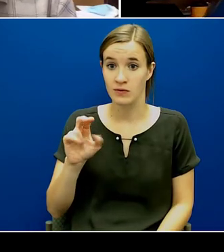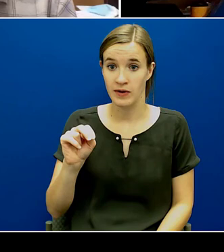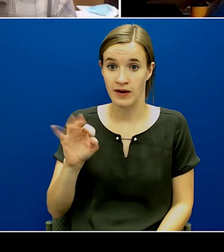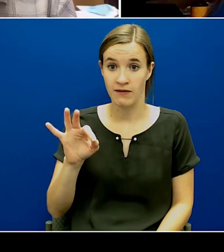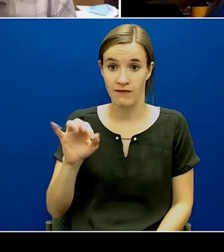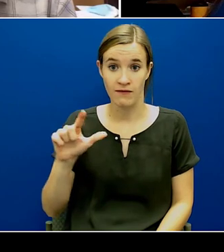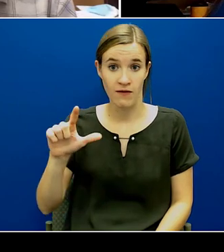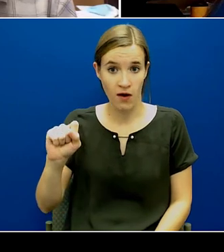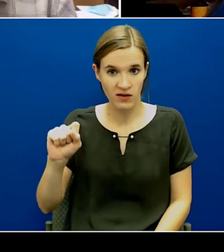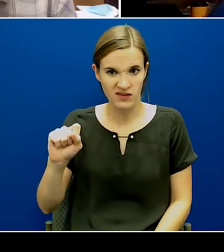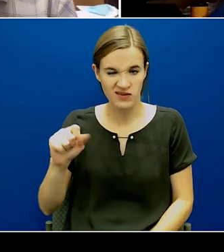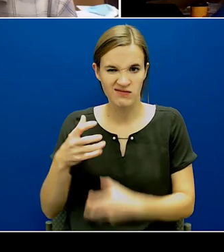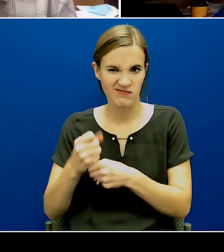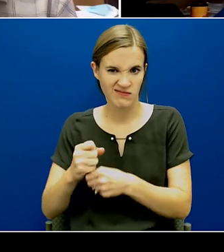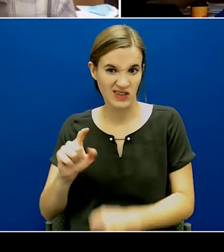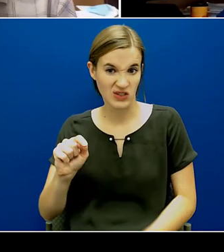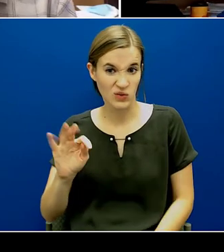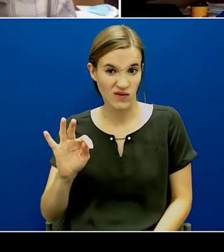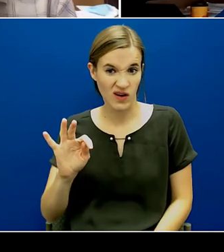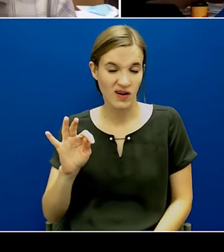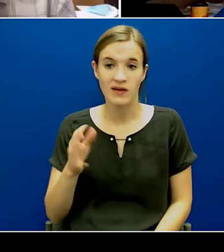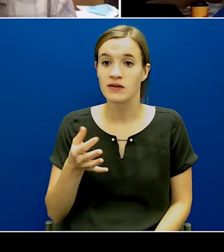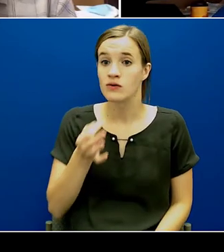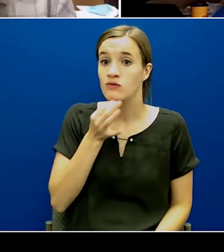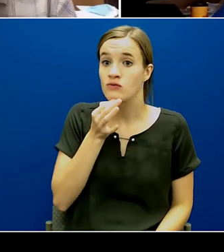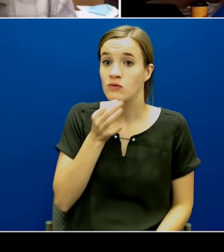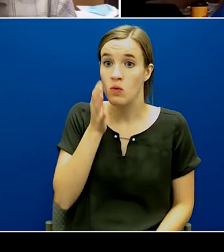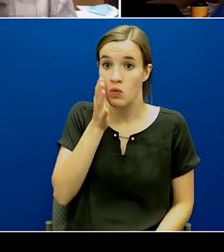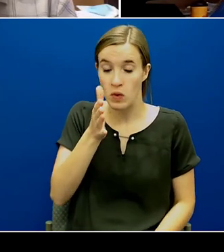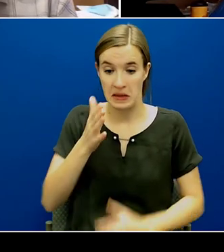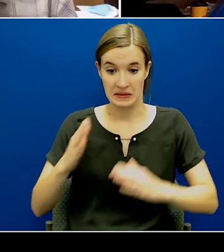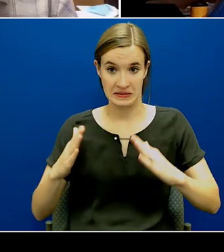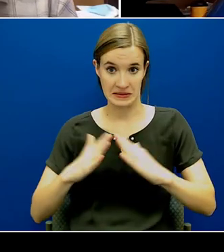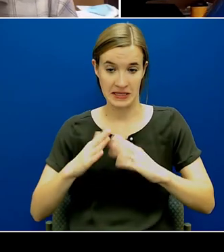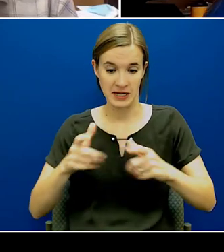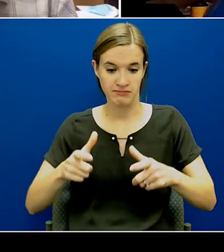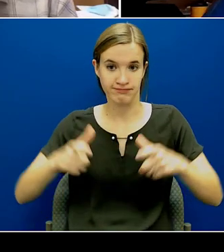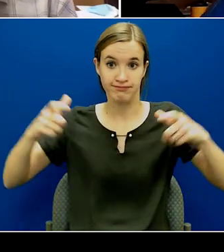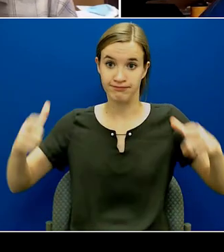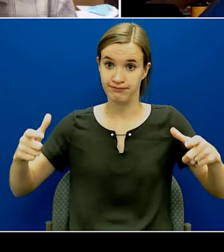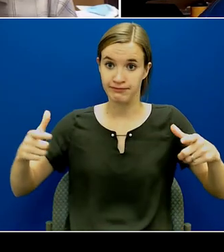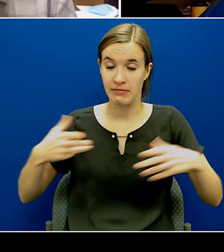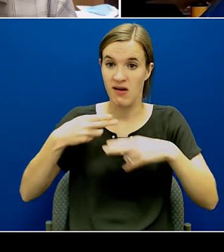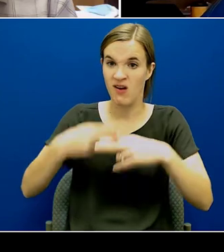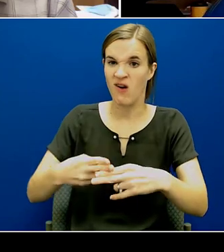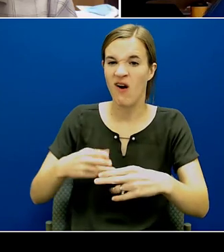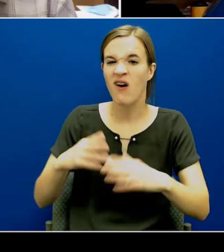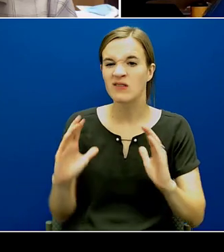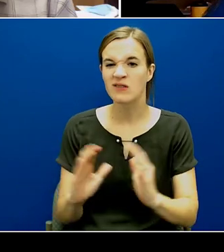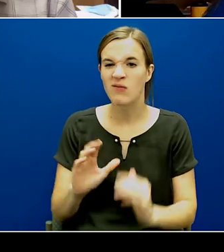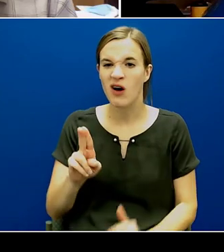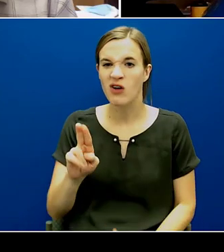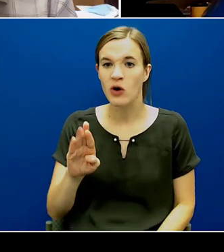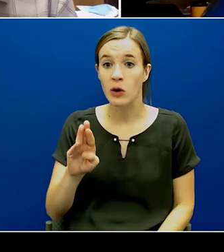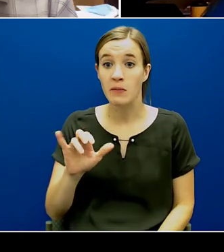smaller communities that really don't have, you know, even the public transportation